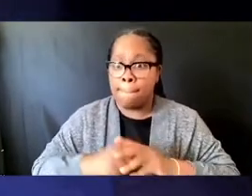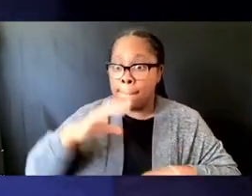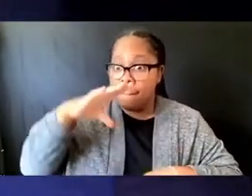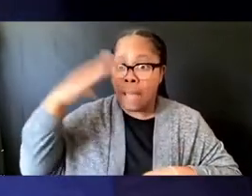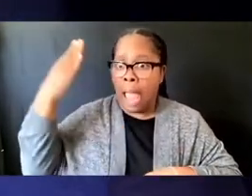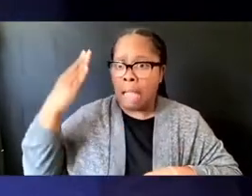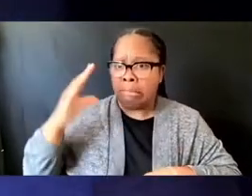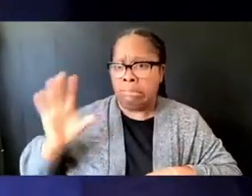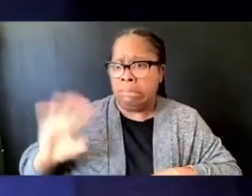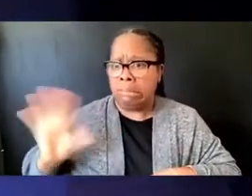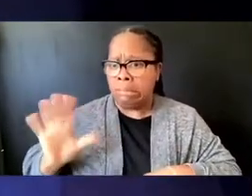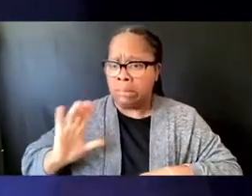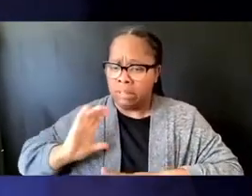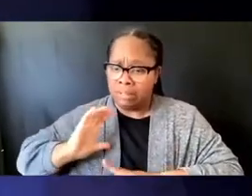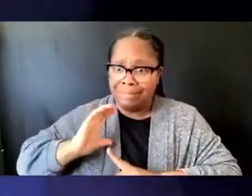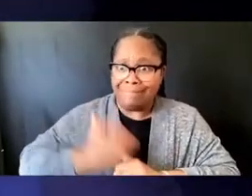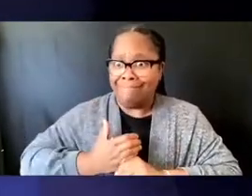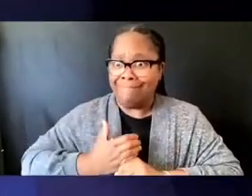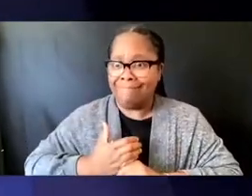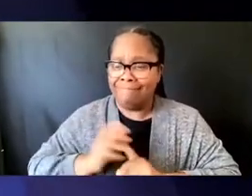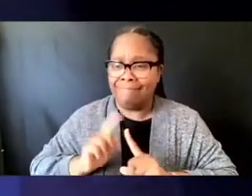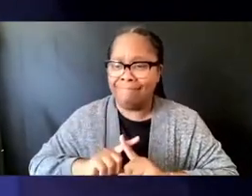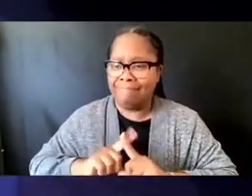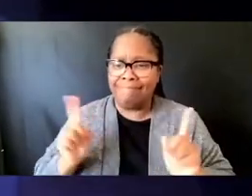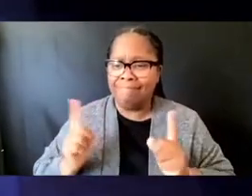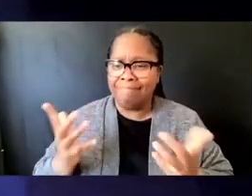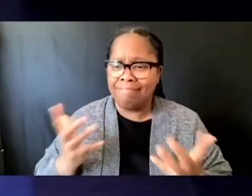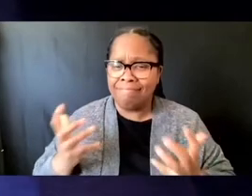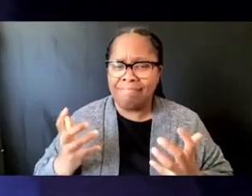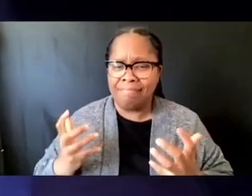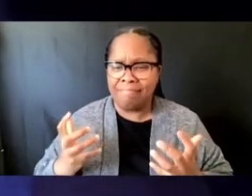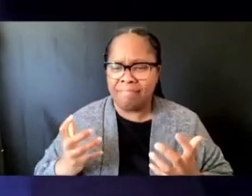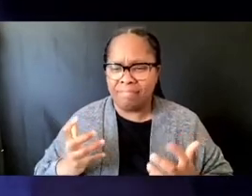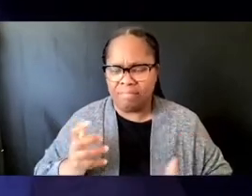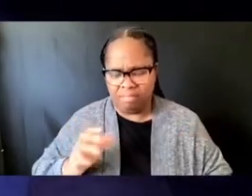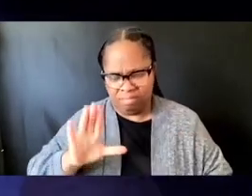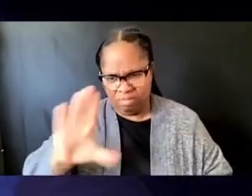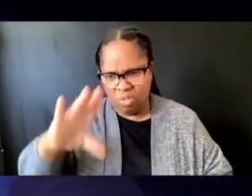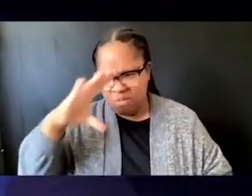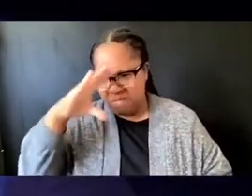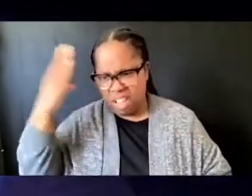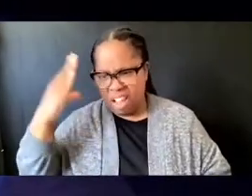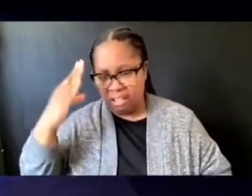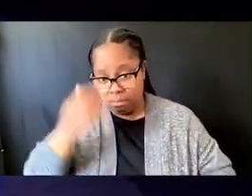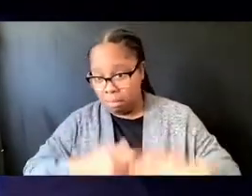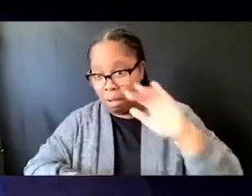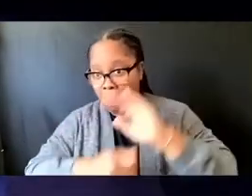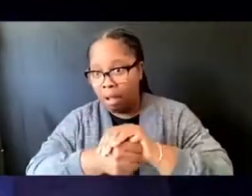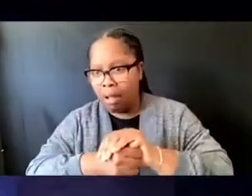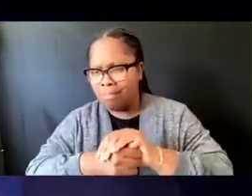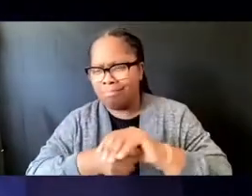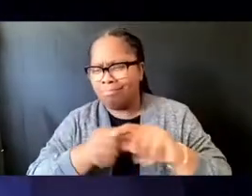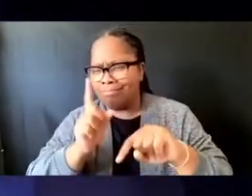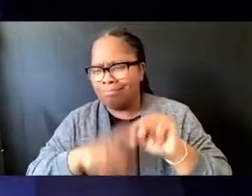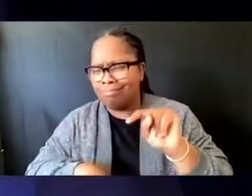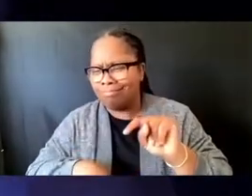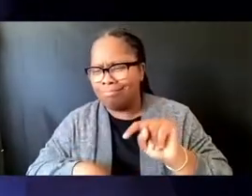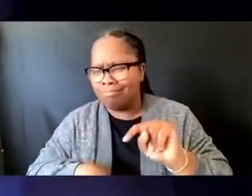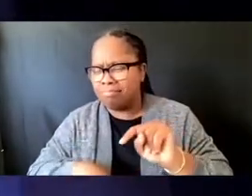(gasping) have all failed. Your blackness cannot be denied. (gasping)